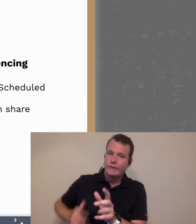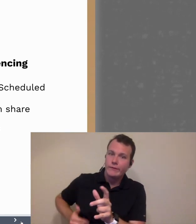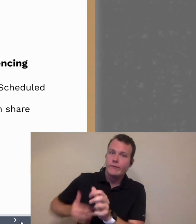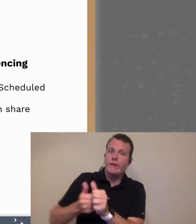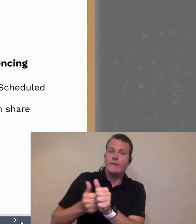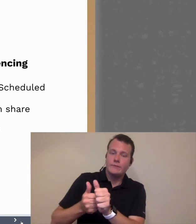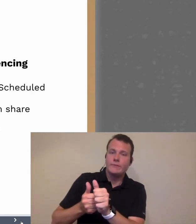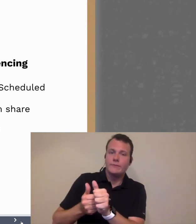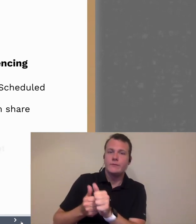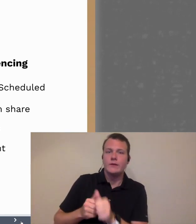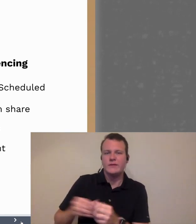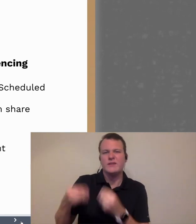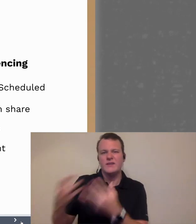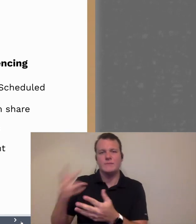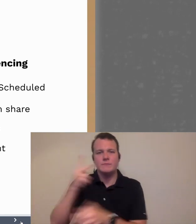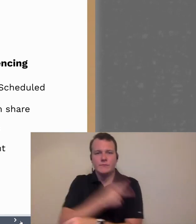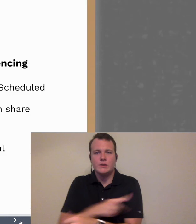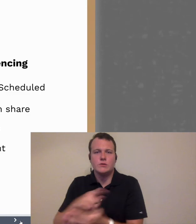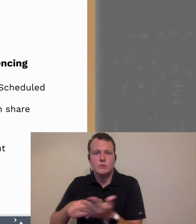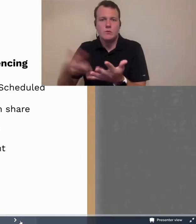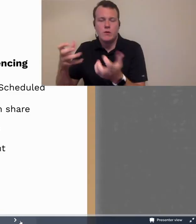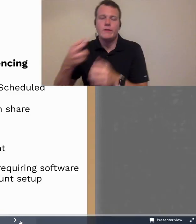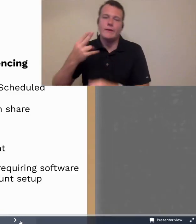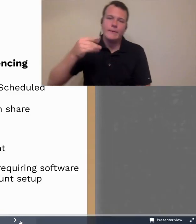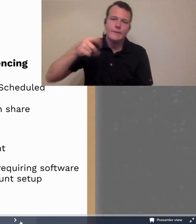with us so giving the patient what they want and obviously as I mentioned you